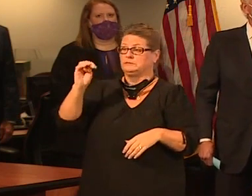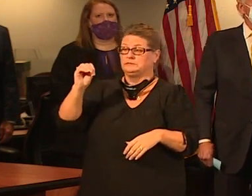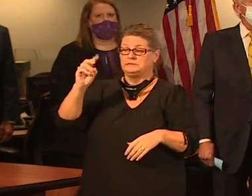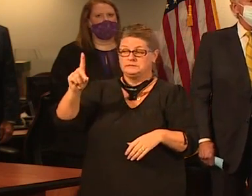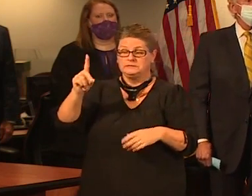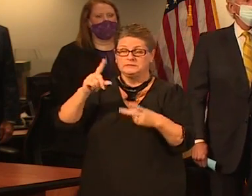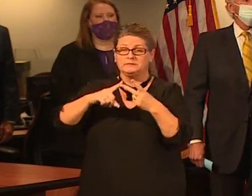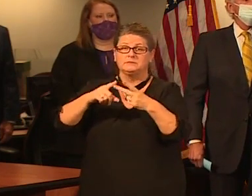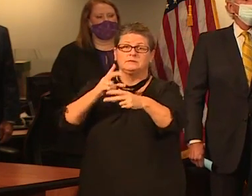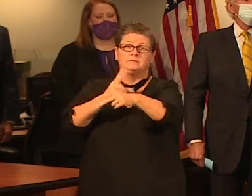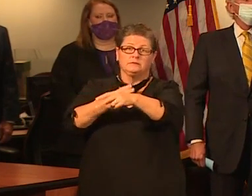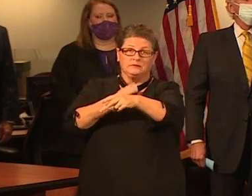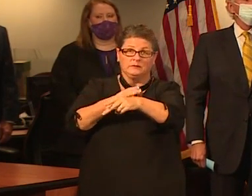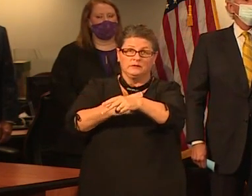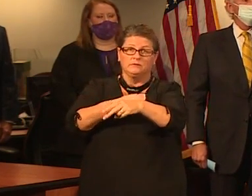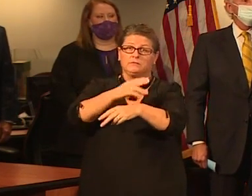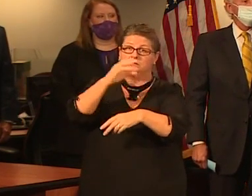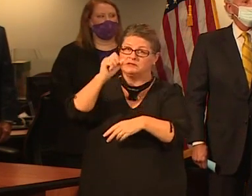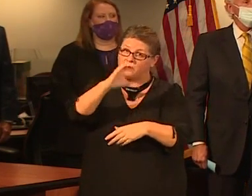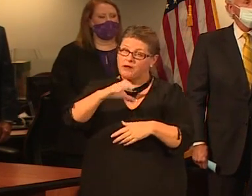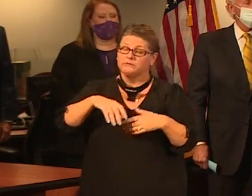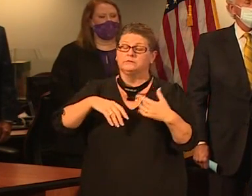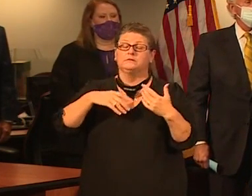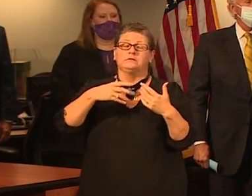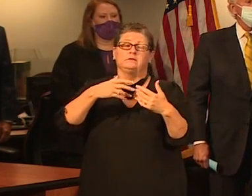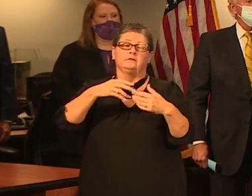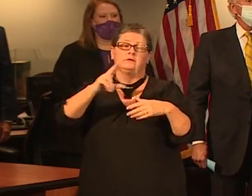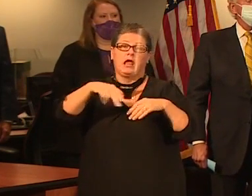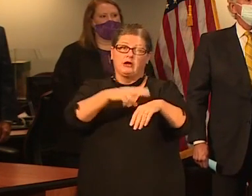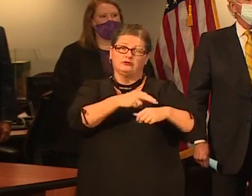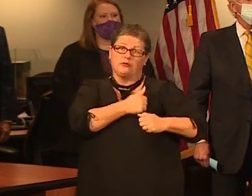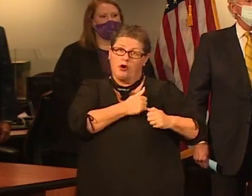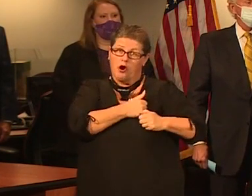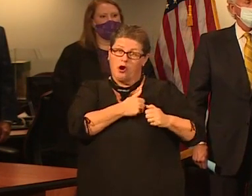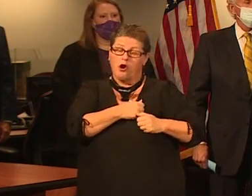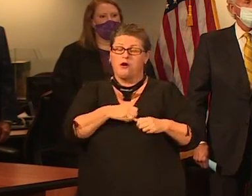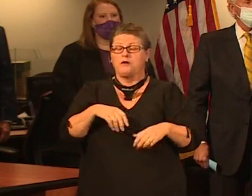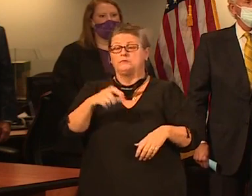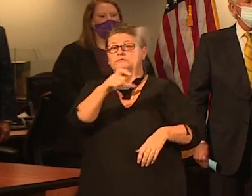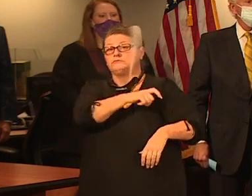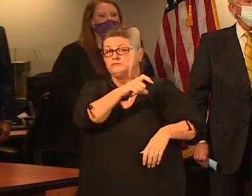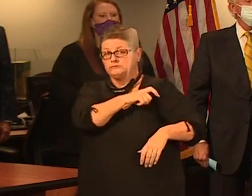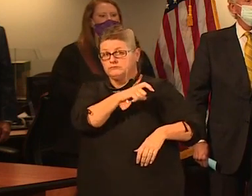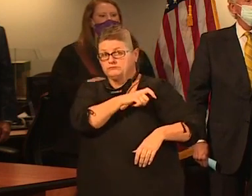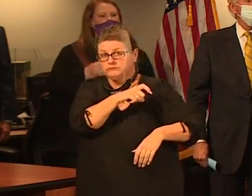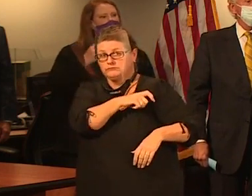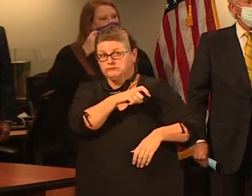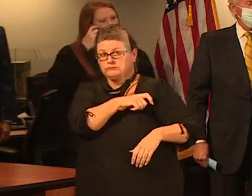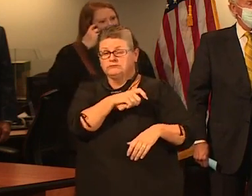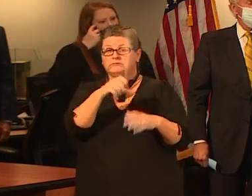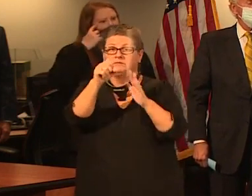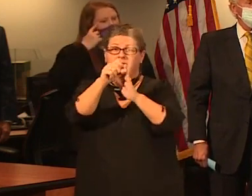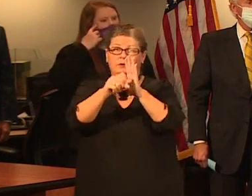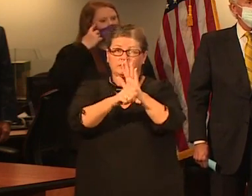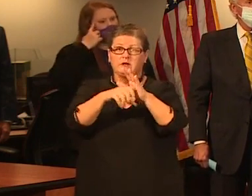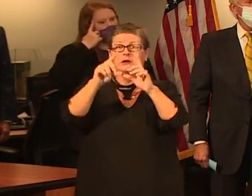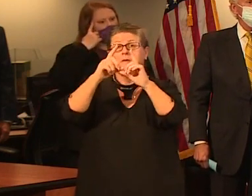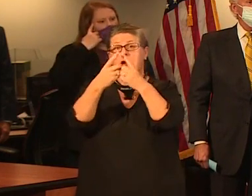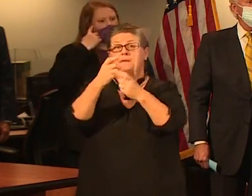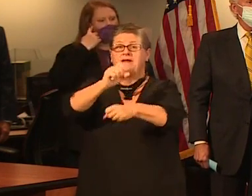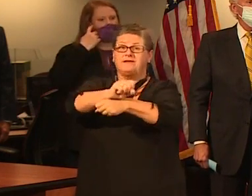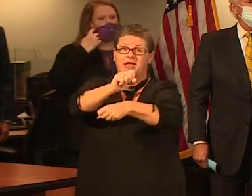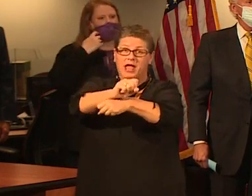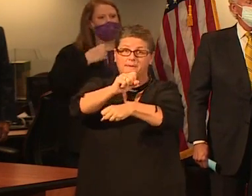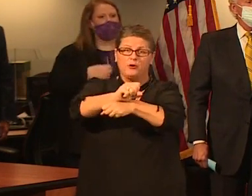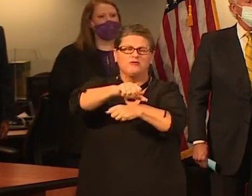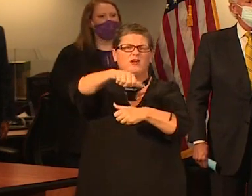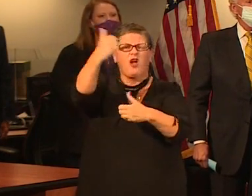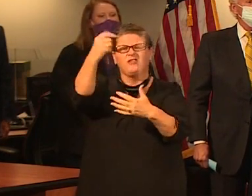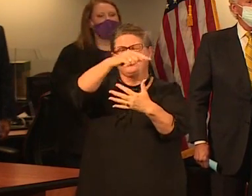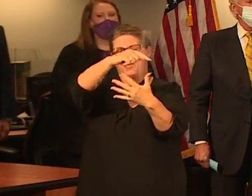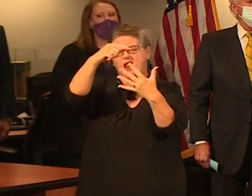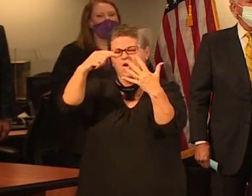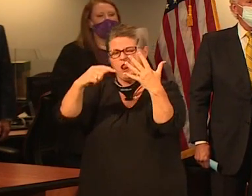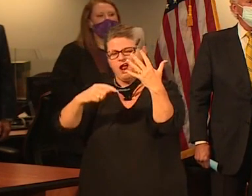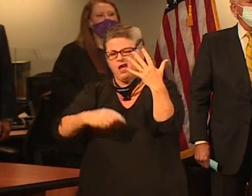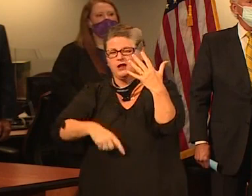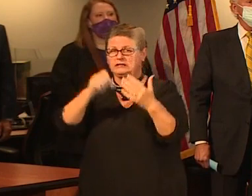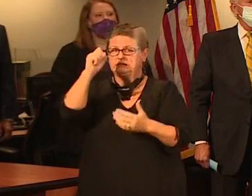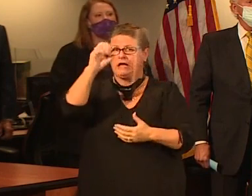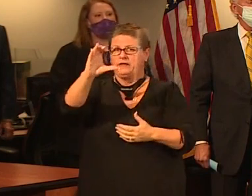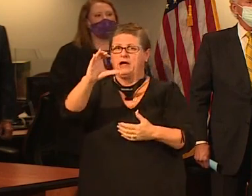THE SOUTH CAROLINA EMERGENCY MANAGEMENT DIVISION, THE SOUTH CAROLINA HOSPITAL ASSOCIATION, THE NATIONAL GUARD, SOUTH CAROLINA STATE LAW ENFORCEMENT DIVISION, R- DEPARTMENT OF